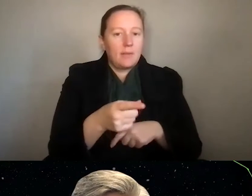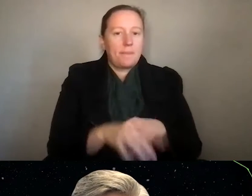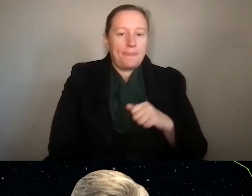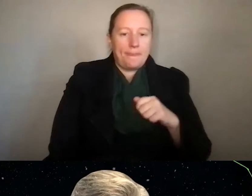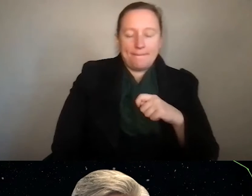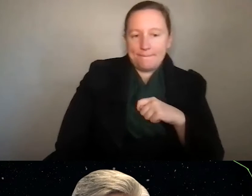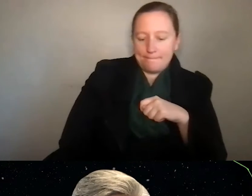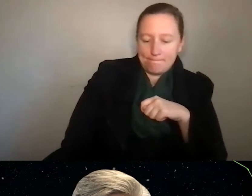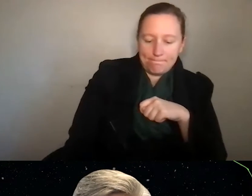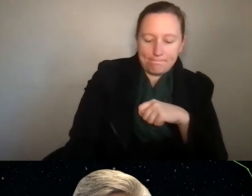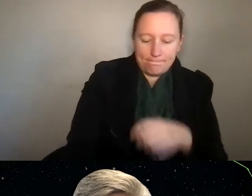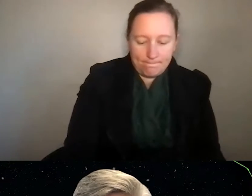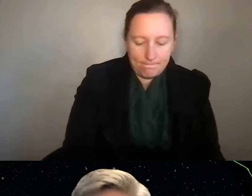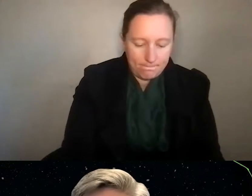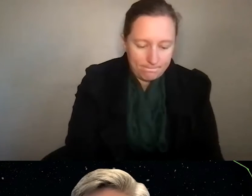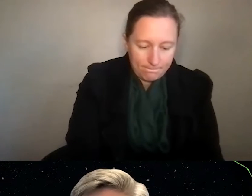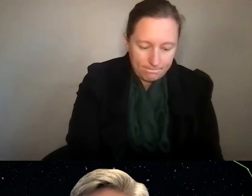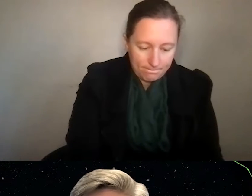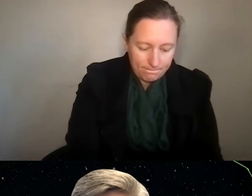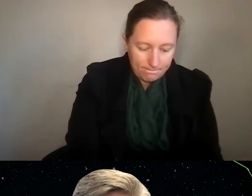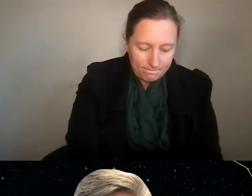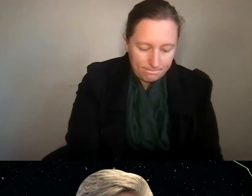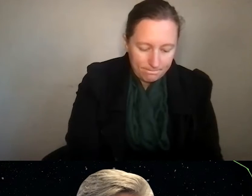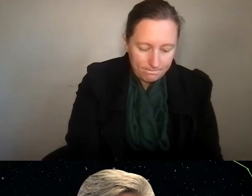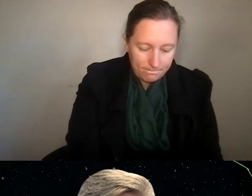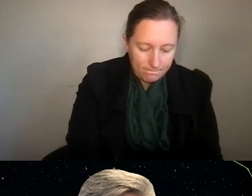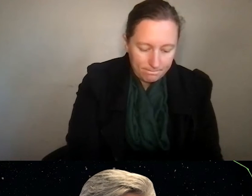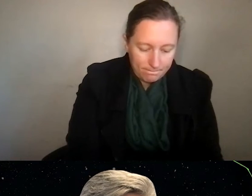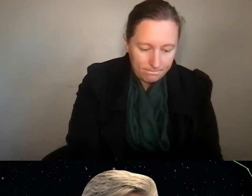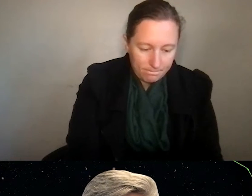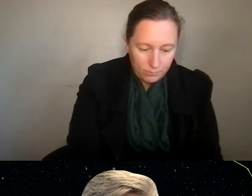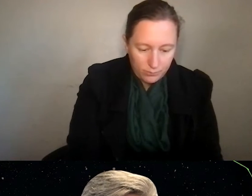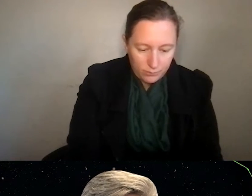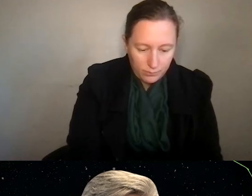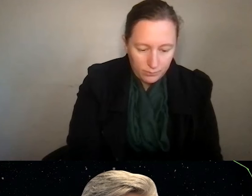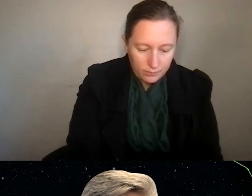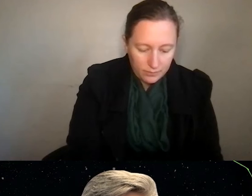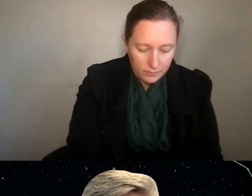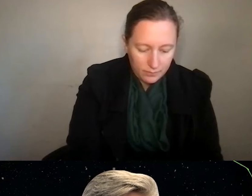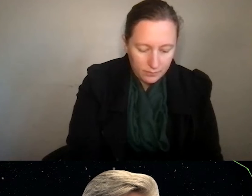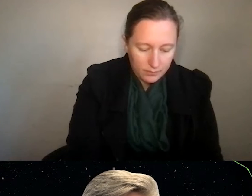Beth Strausser: Great.